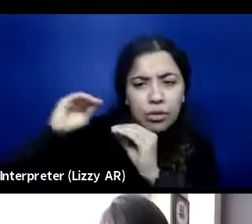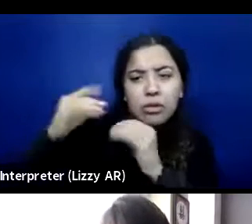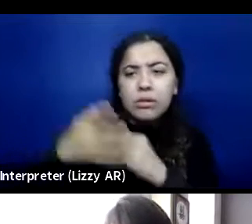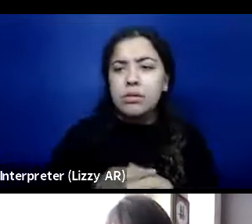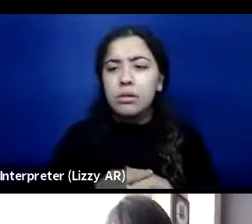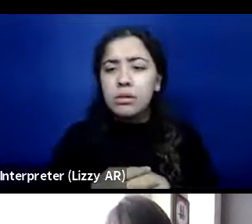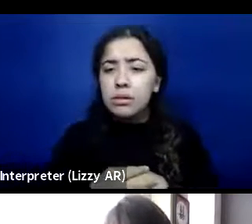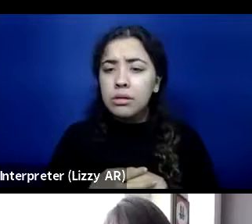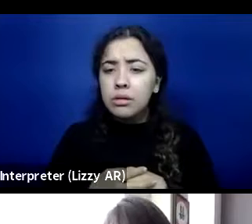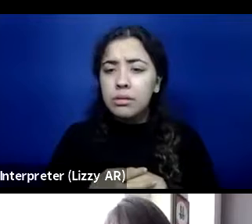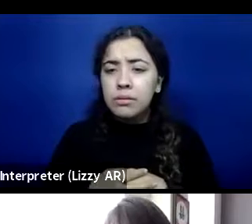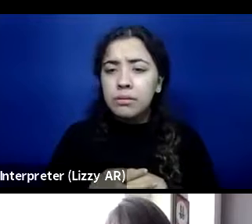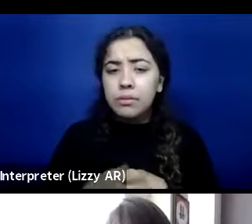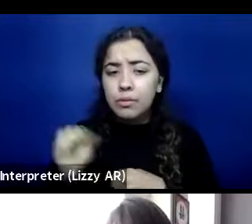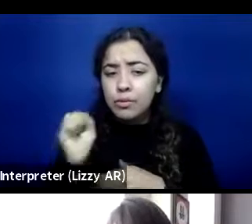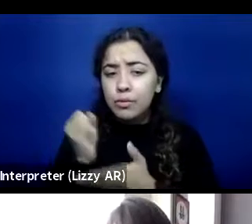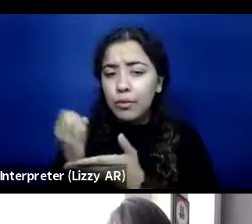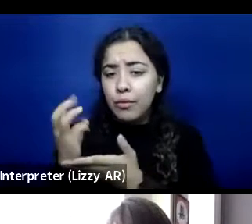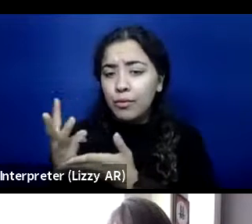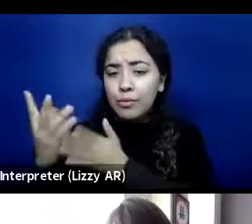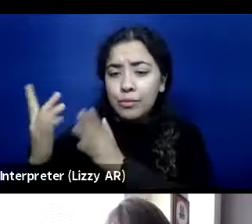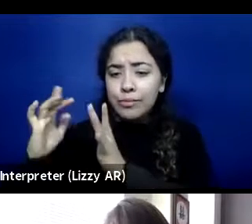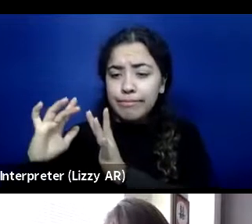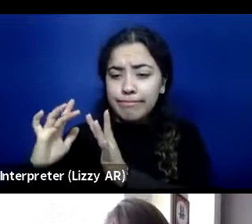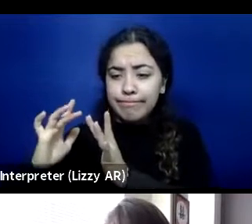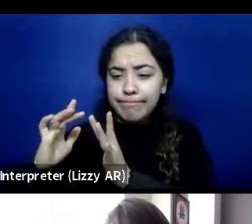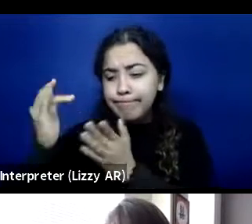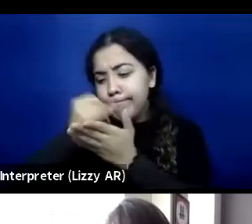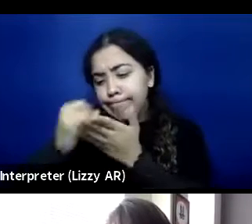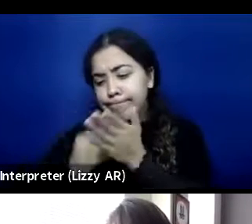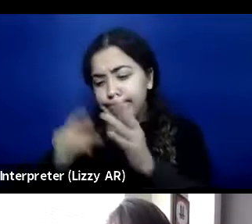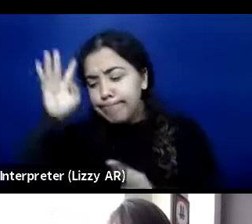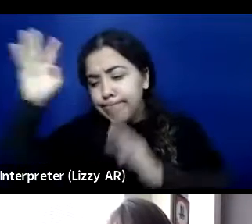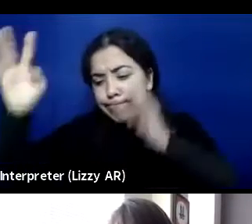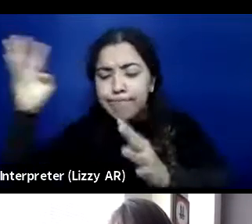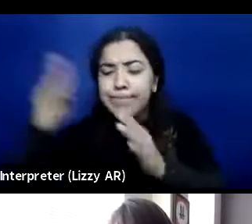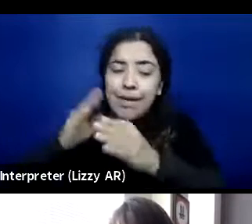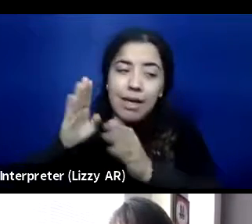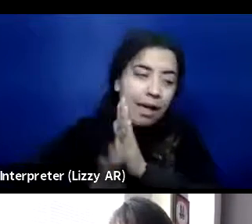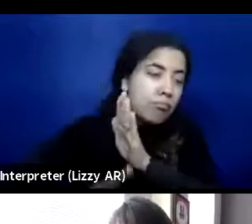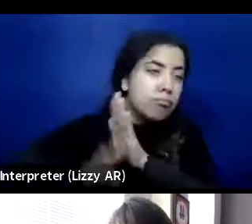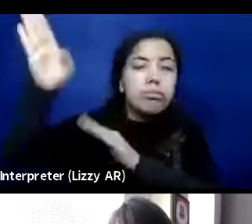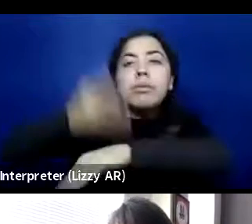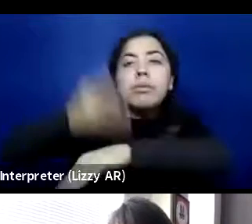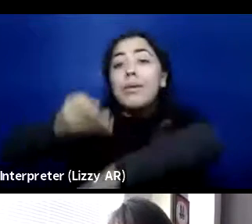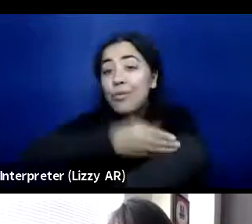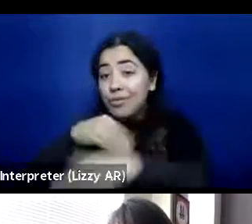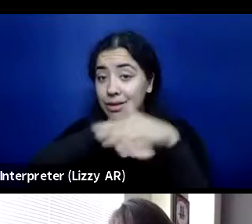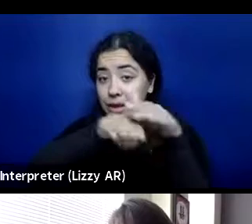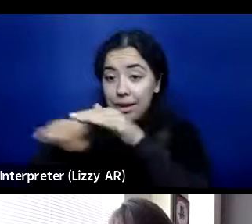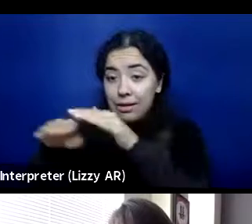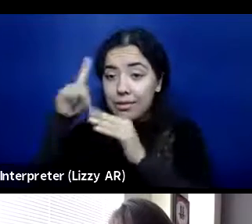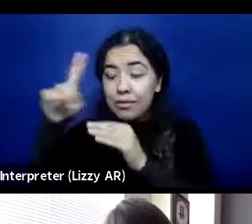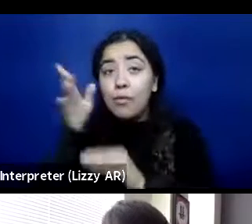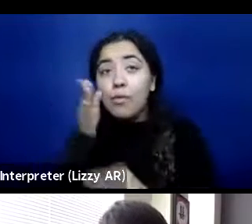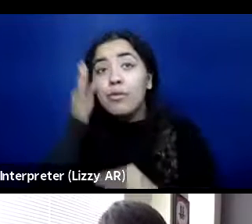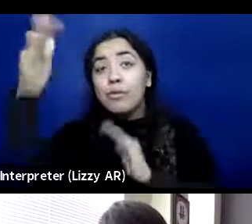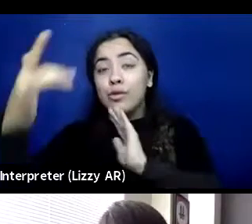software design in order to advance accessibility training in higher education with the goal of ensuring that future technologies are born .